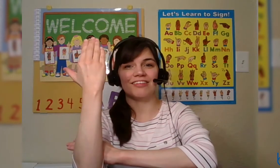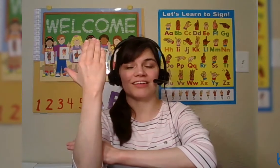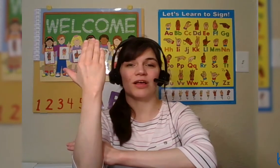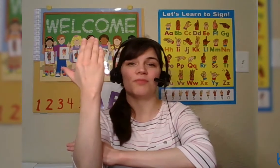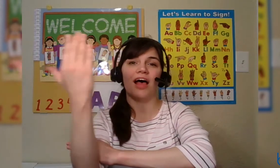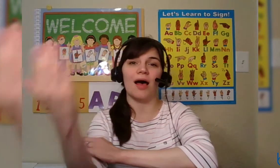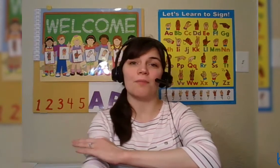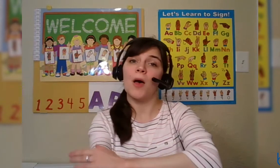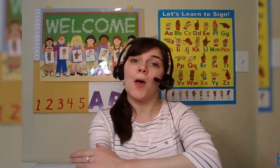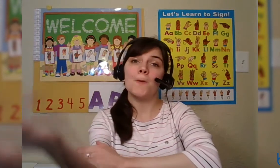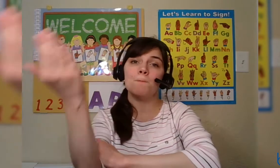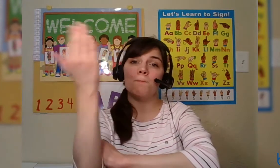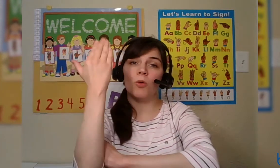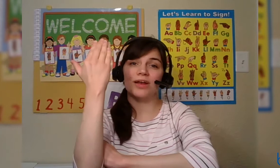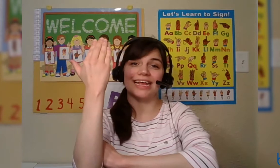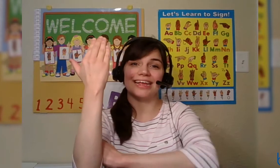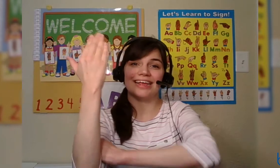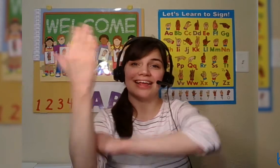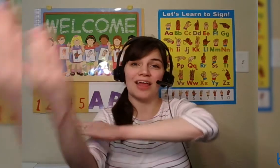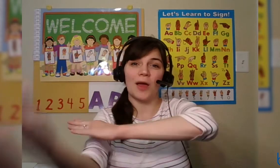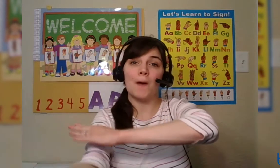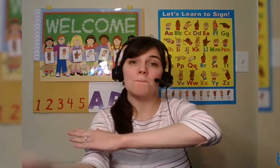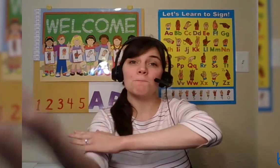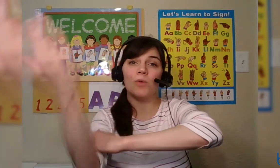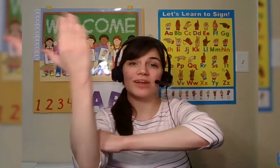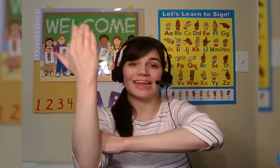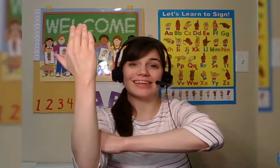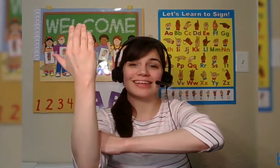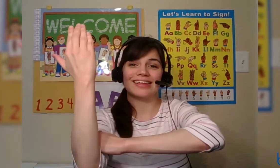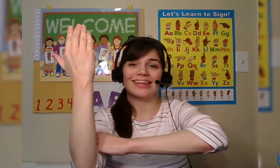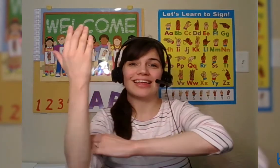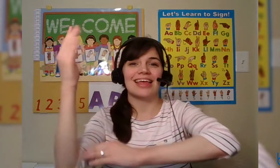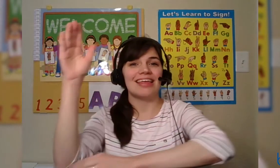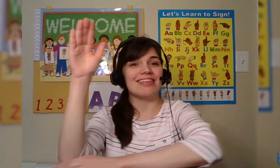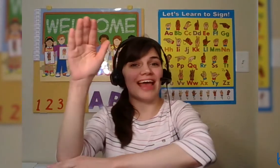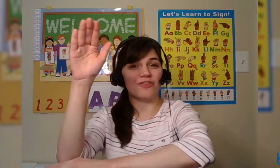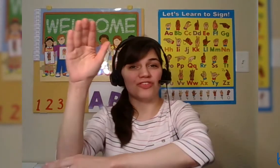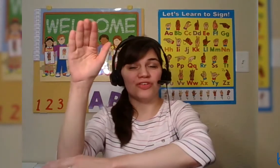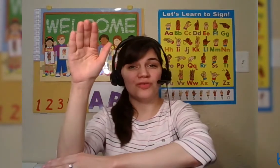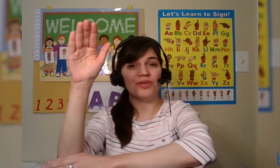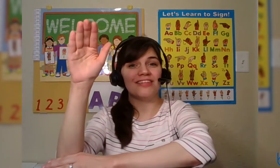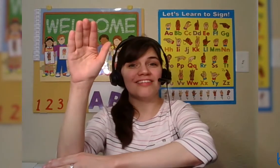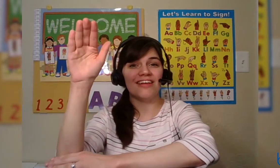sun comes up: morning. Morning. In the afternoon, the sun